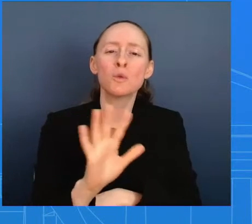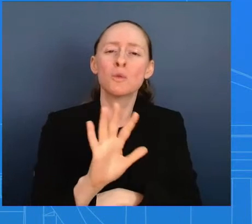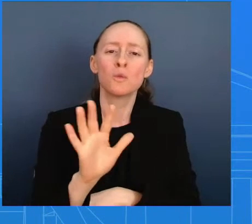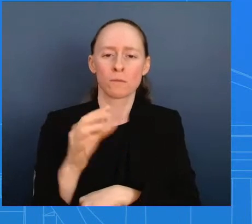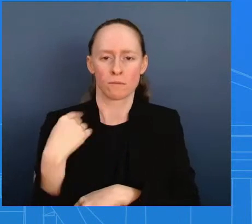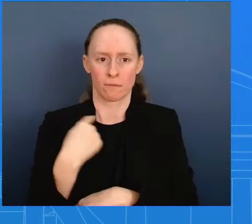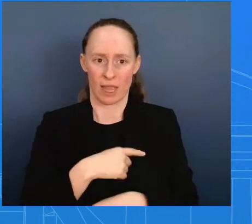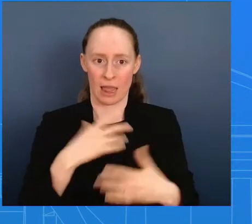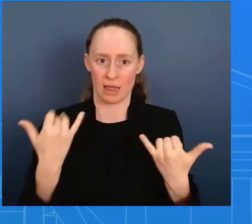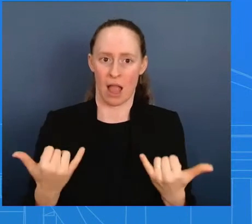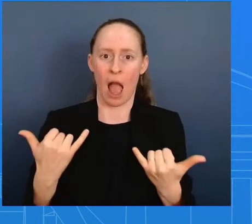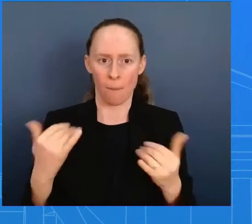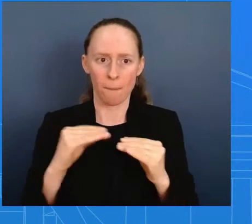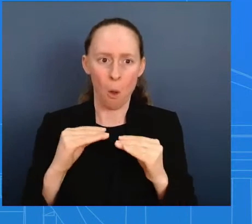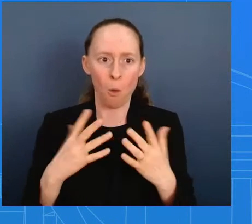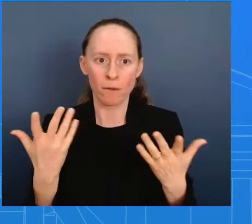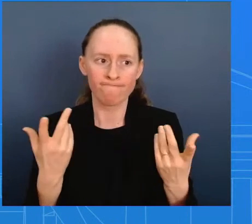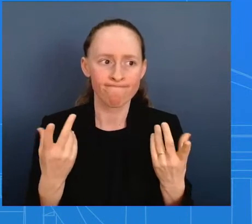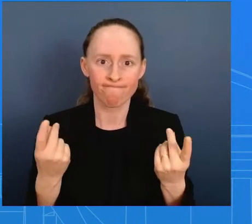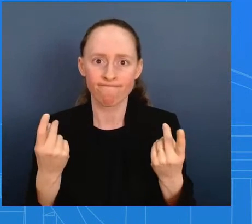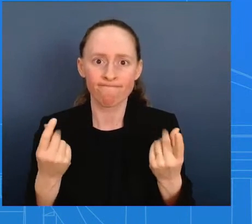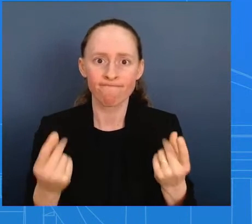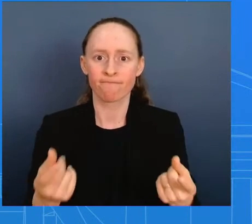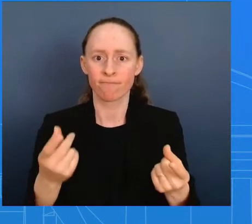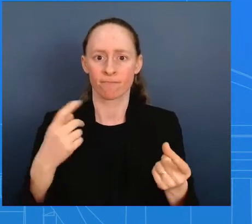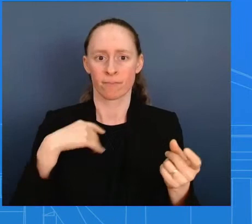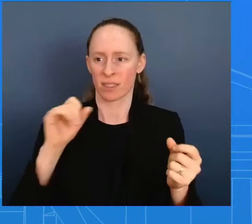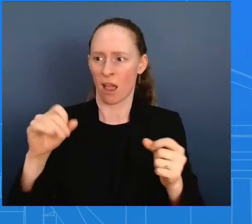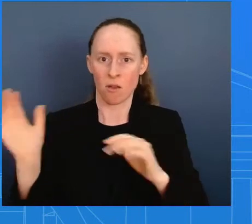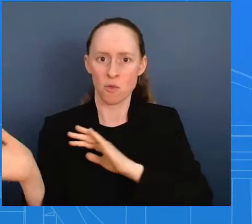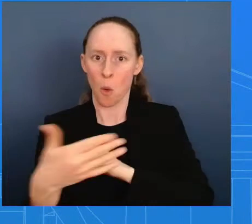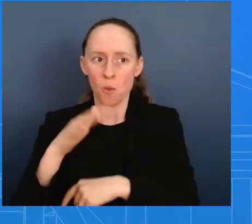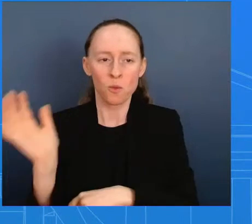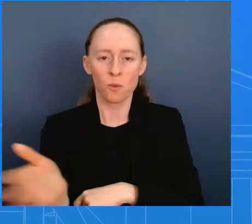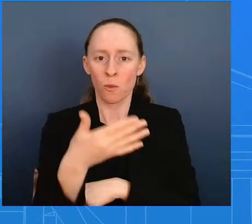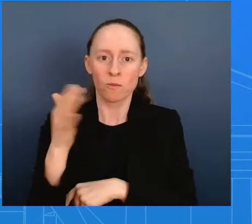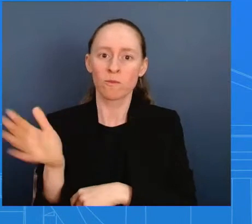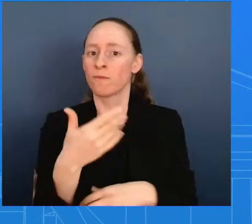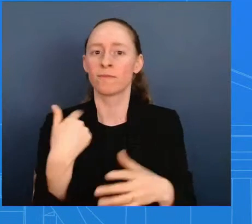in terms of moving stuff, is at a 10 out of 10. I spoke this morning,